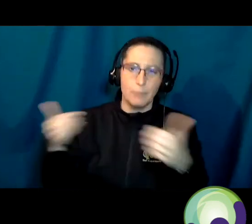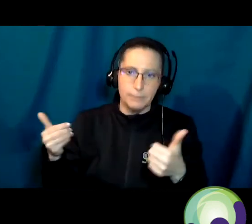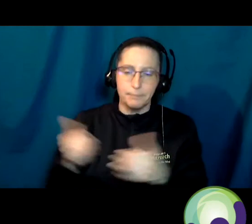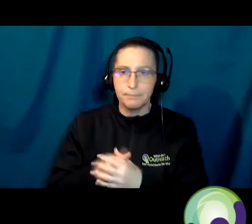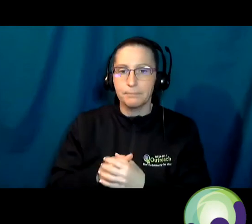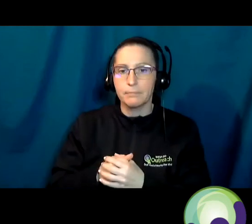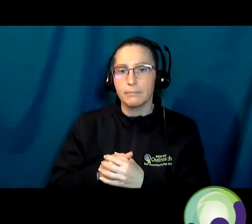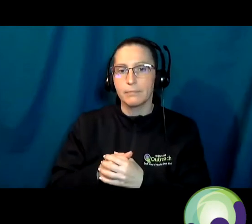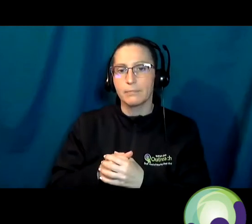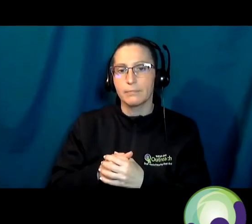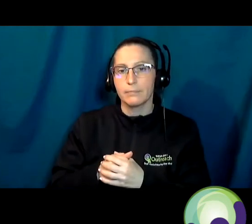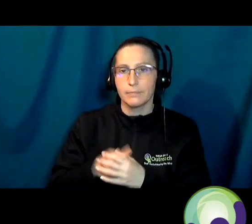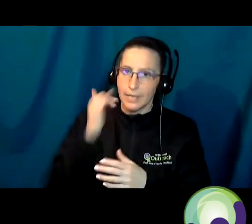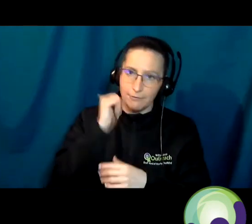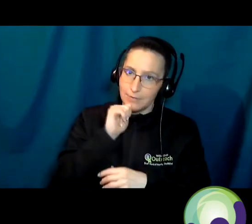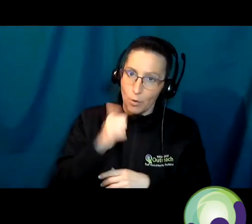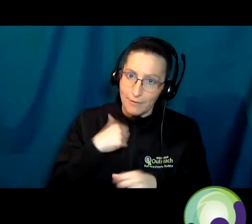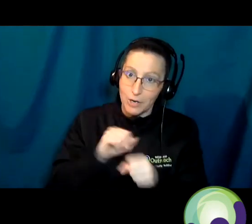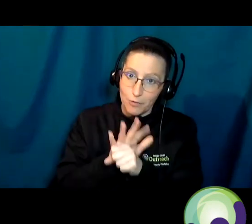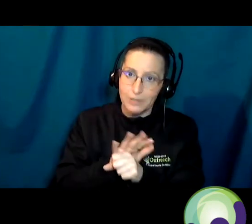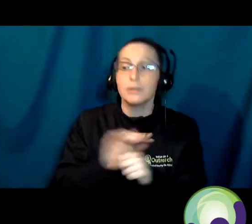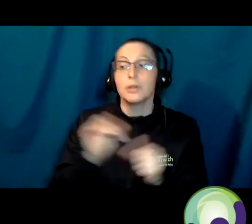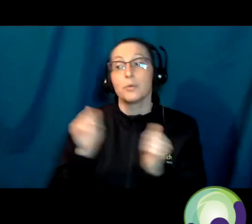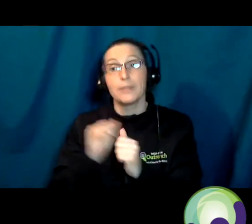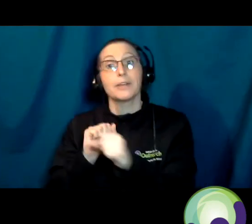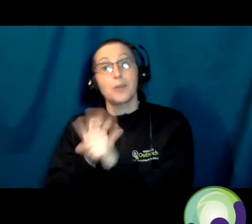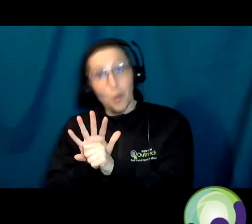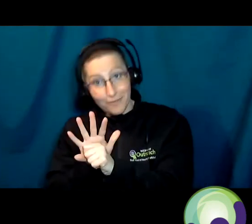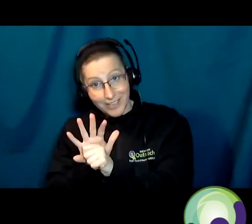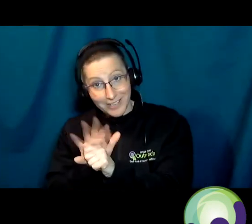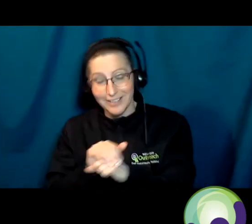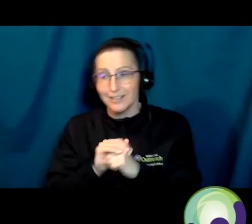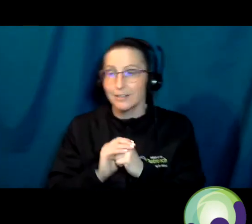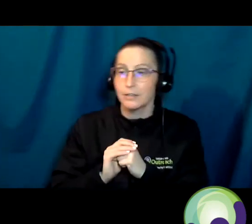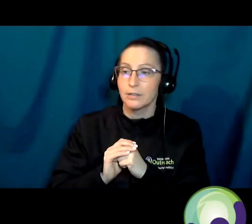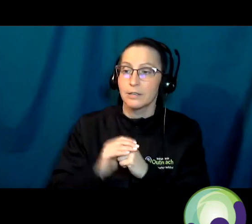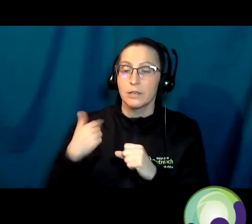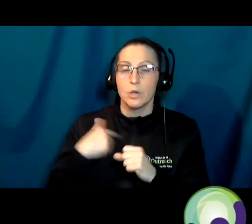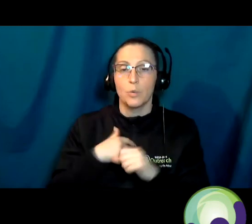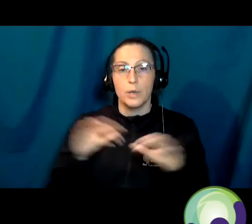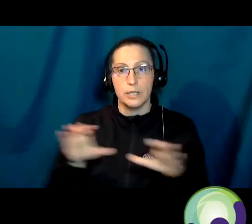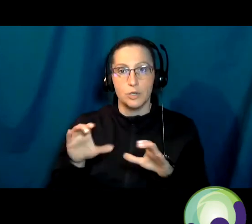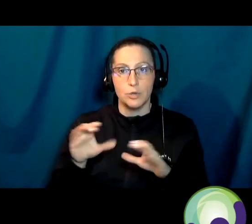When we're not dealing with COVID. When we're dealing with COVID. We do a an email link